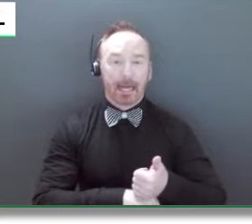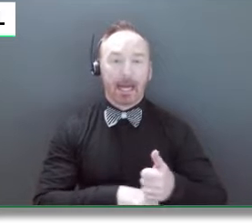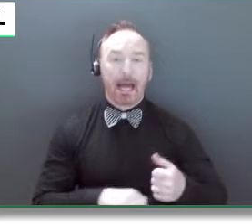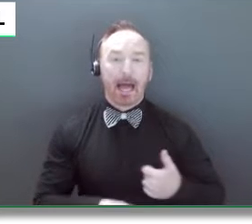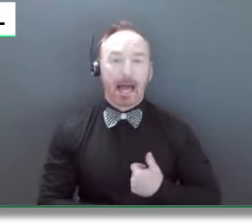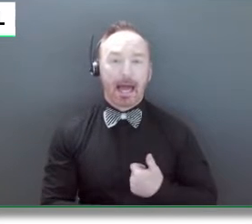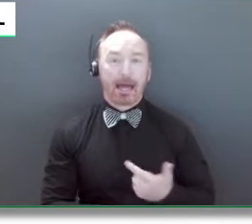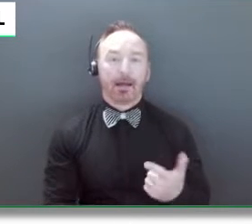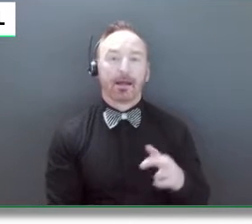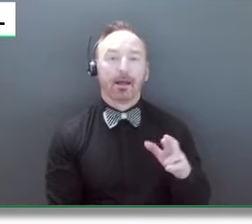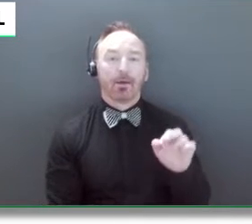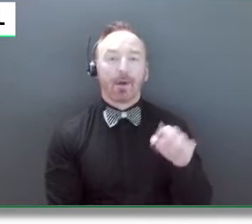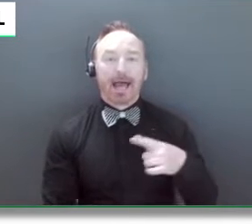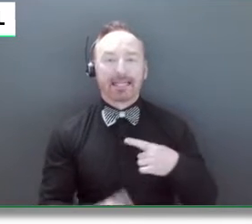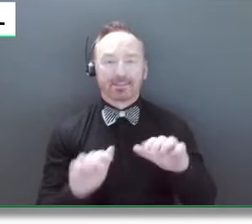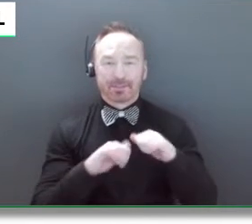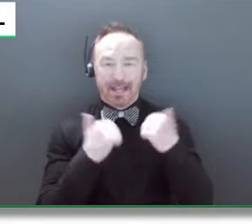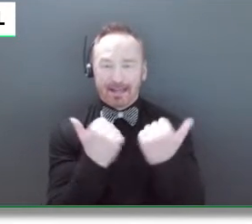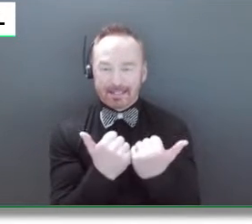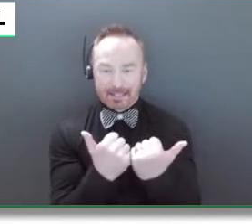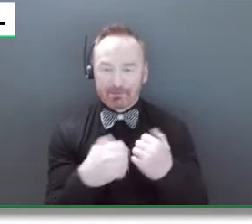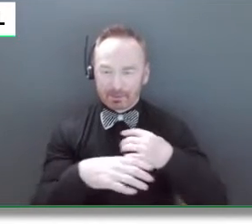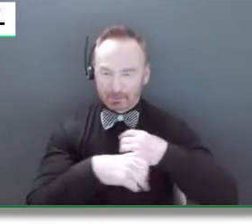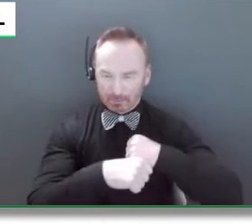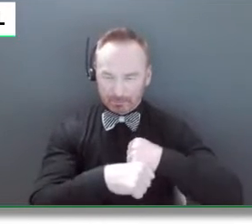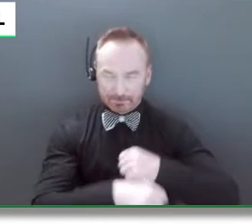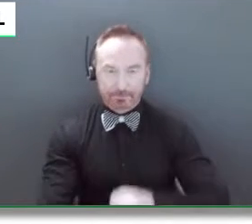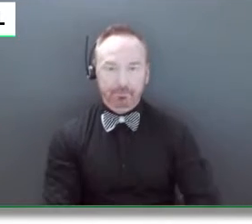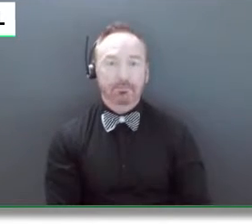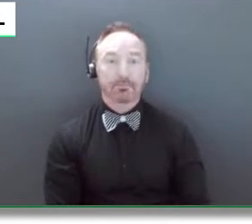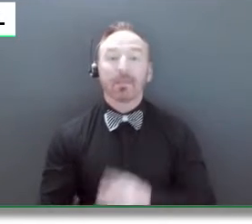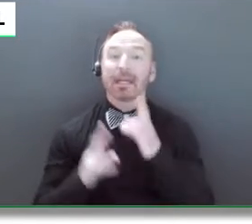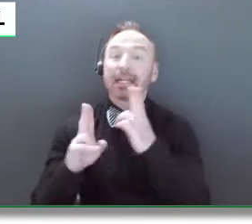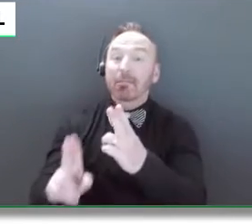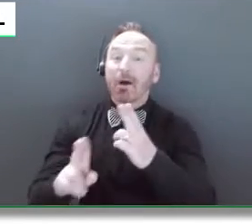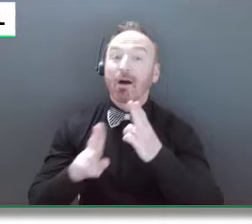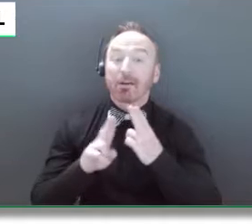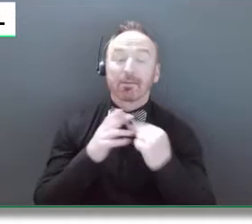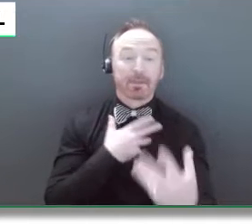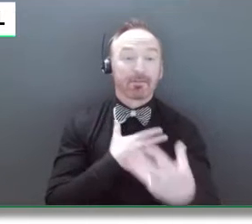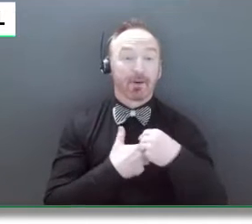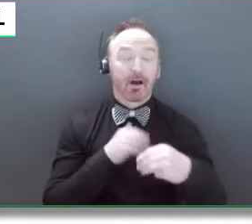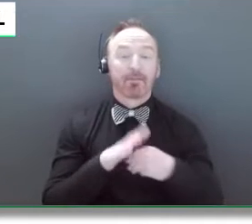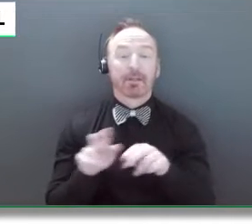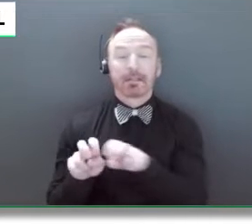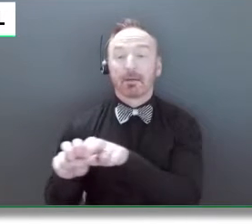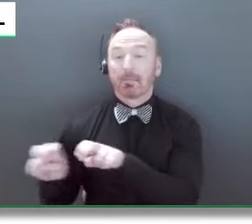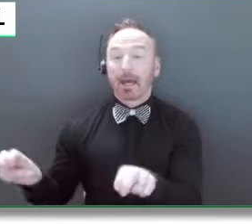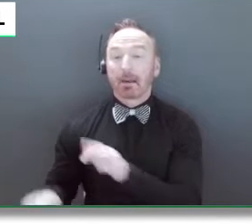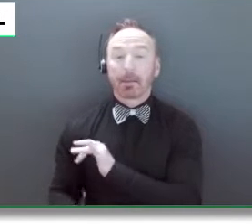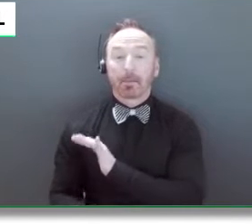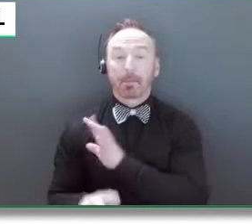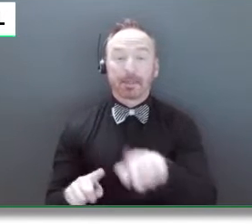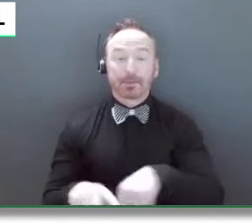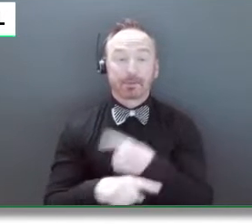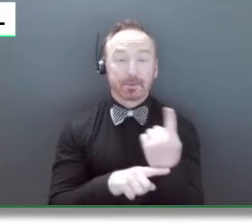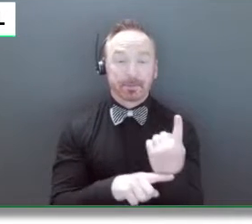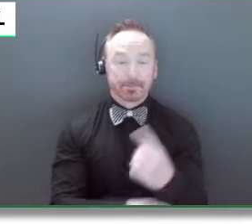and I'm just very very honored to be part of this awesome panel today. Thank you,